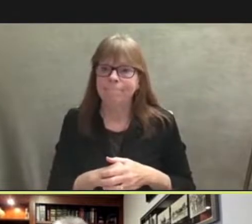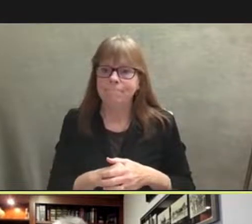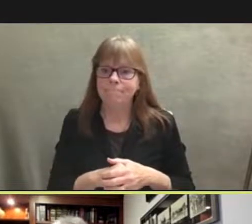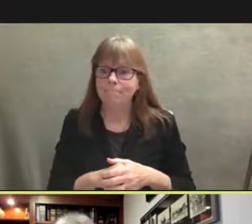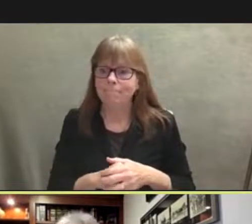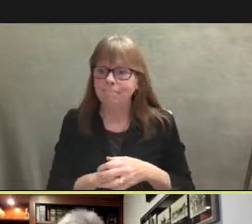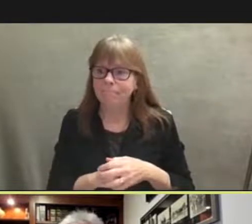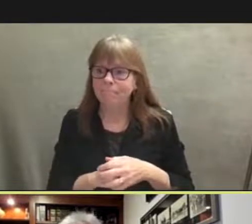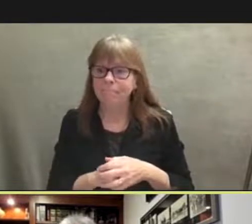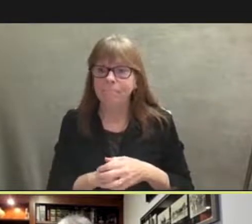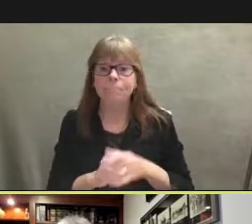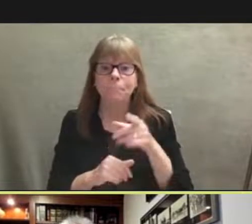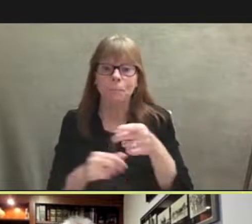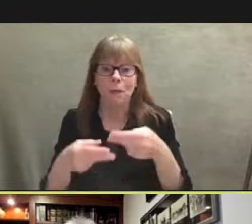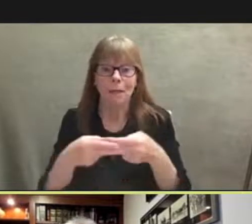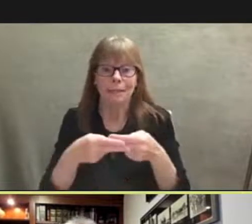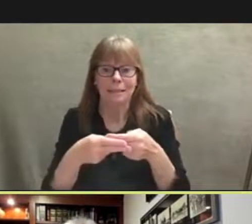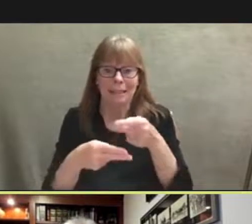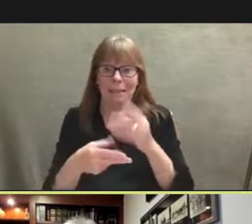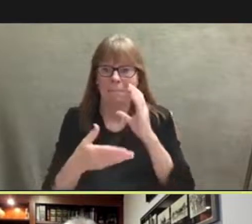In this slide, you see a photo of a virus molecule.